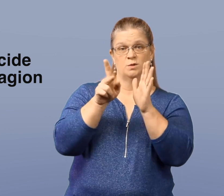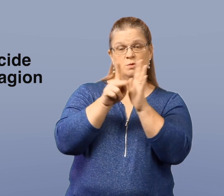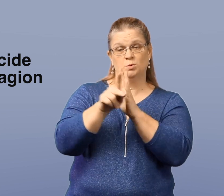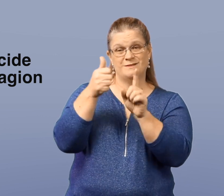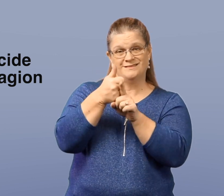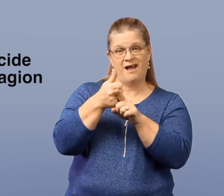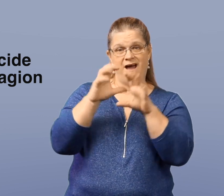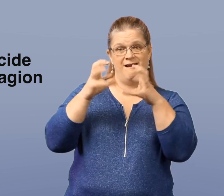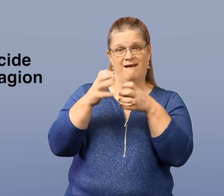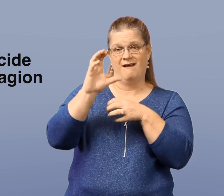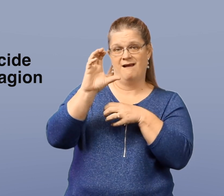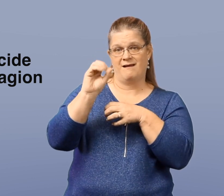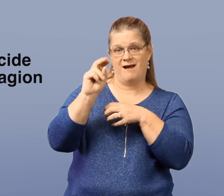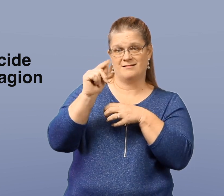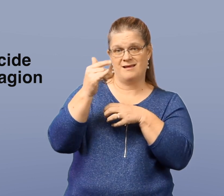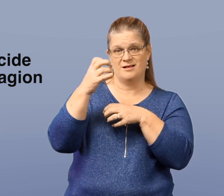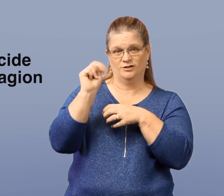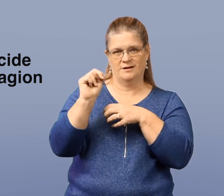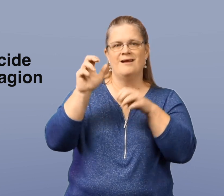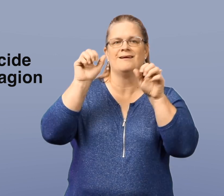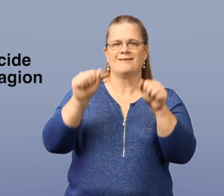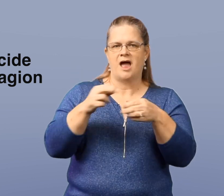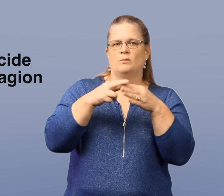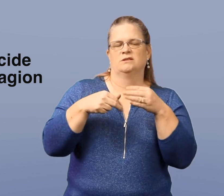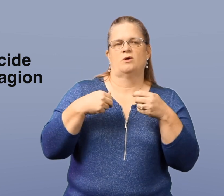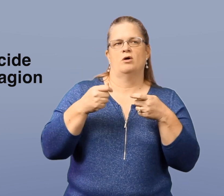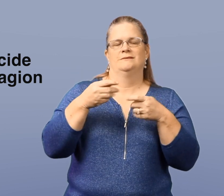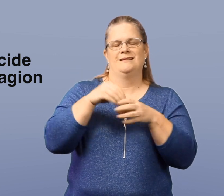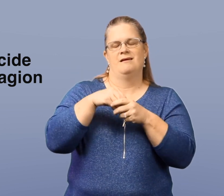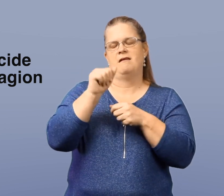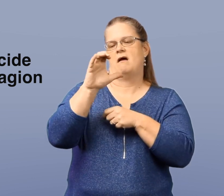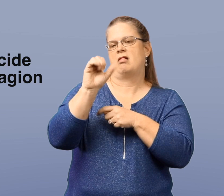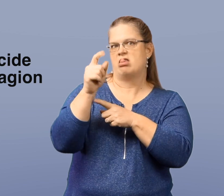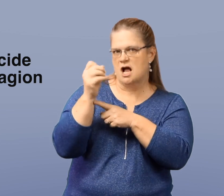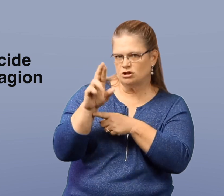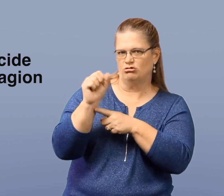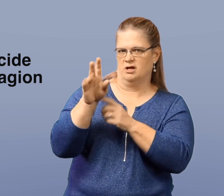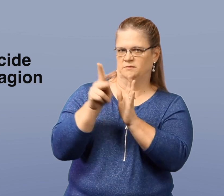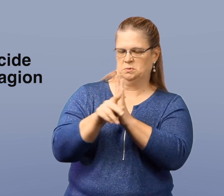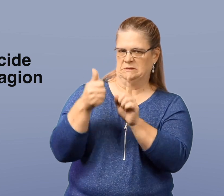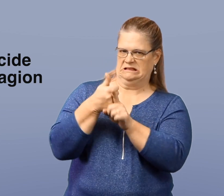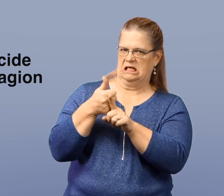Although rare, suicide contagion can result in a cluster of suicides.